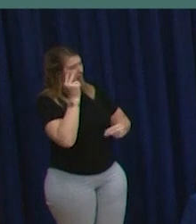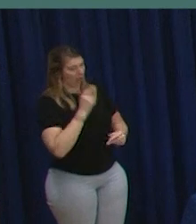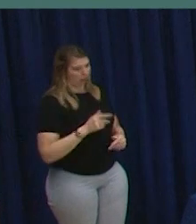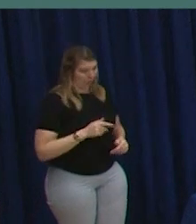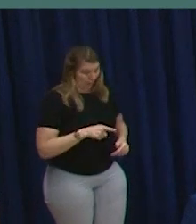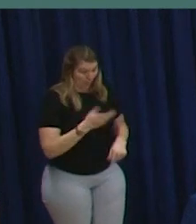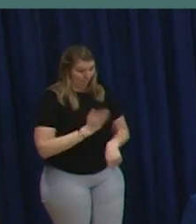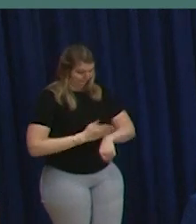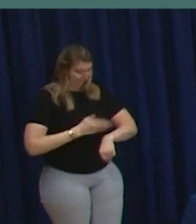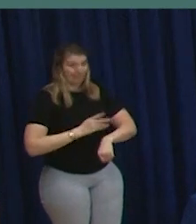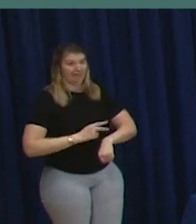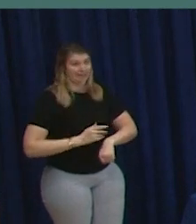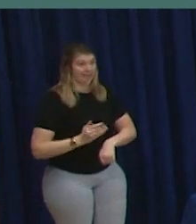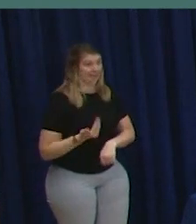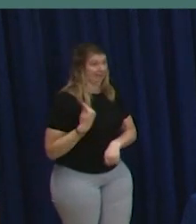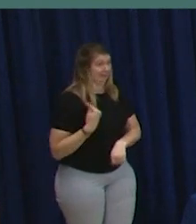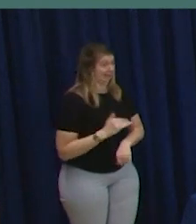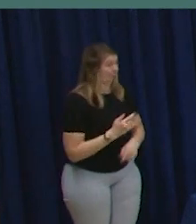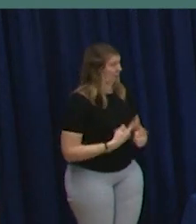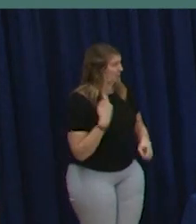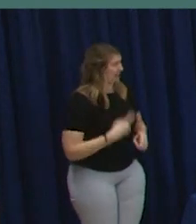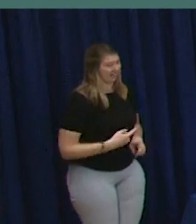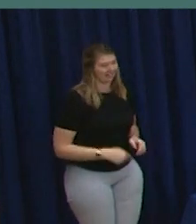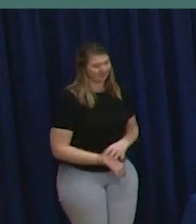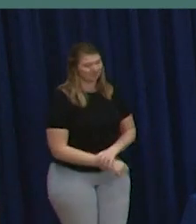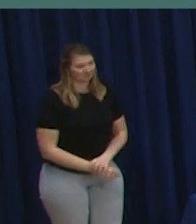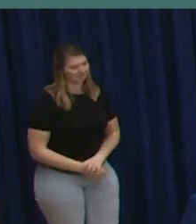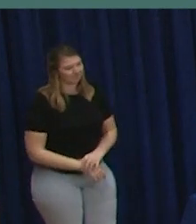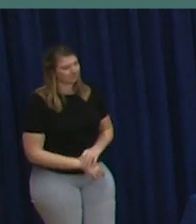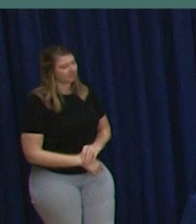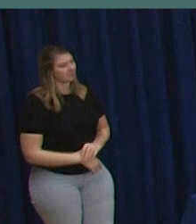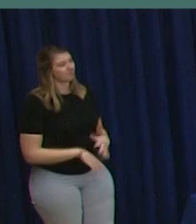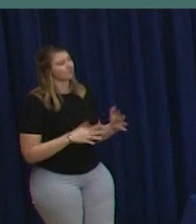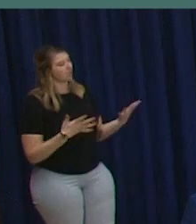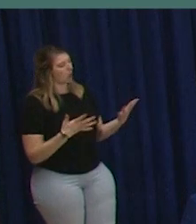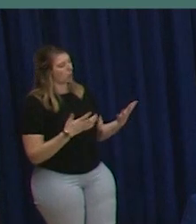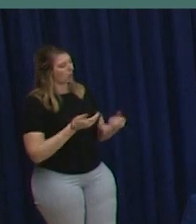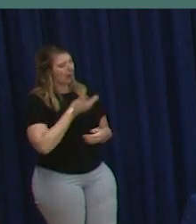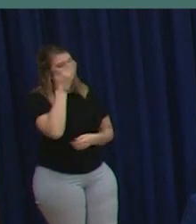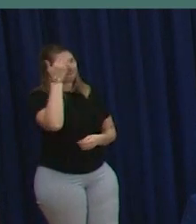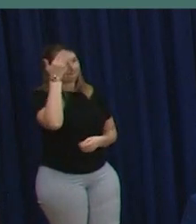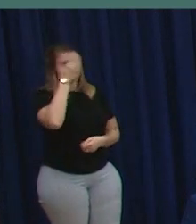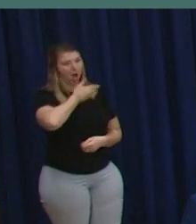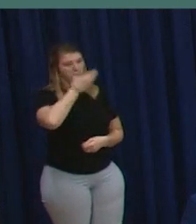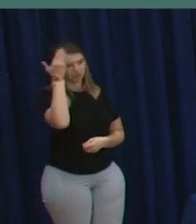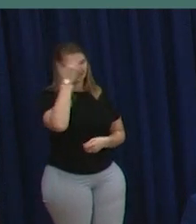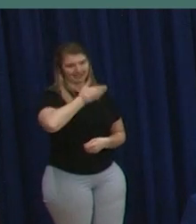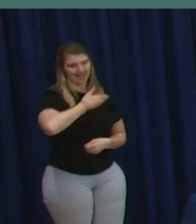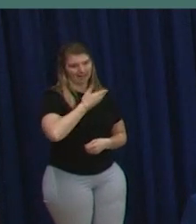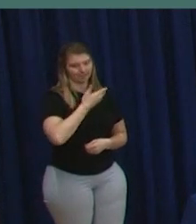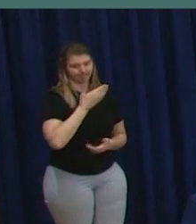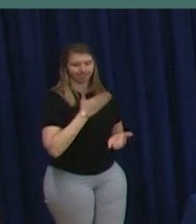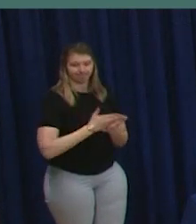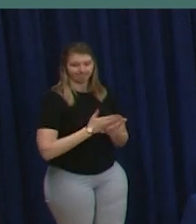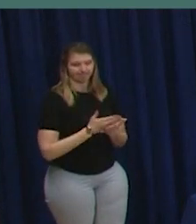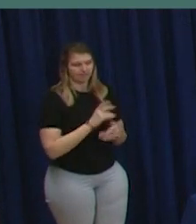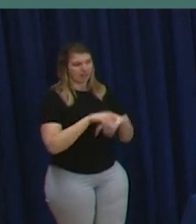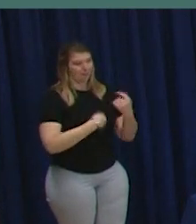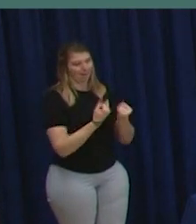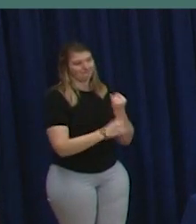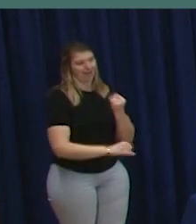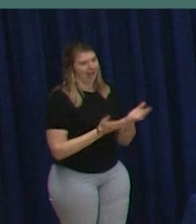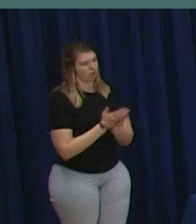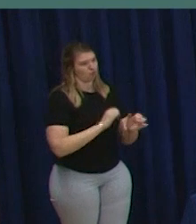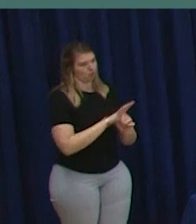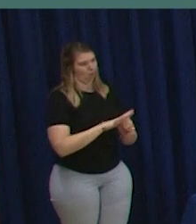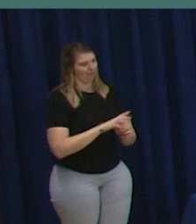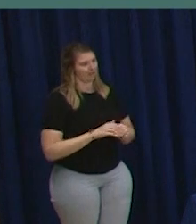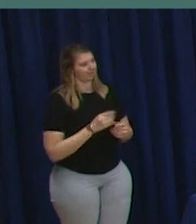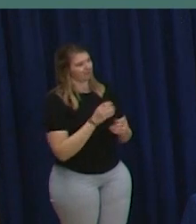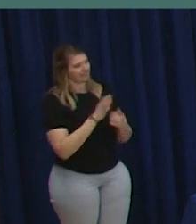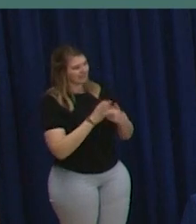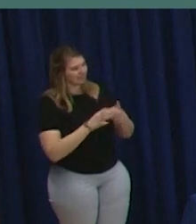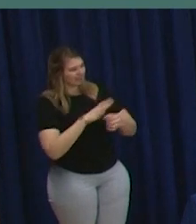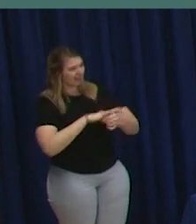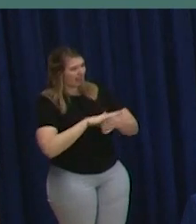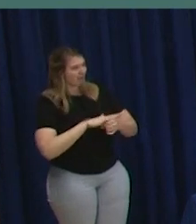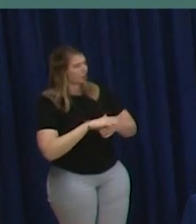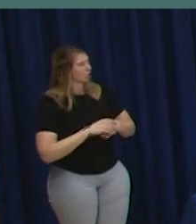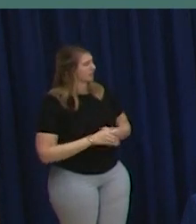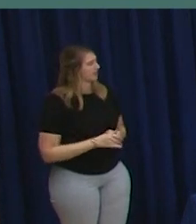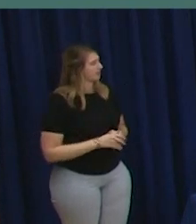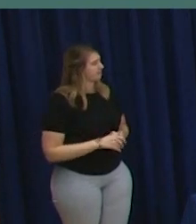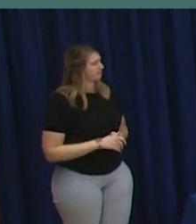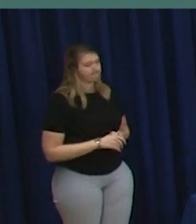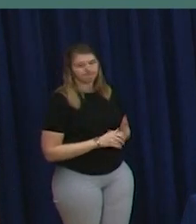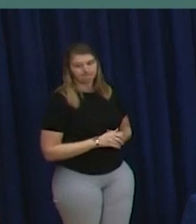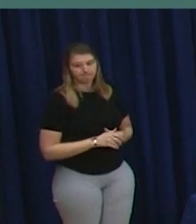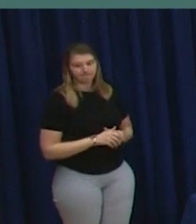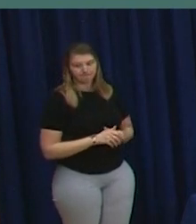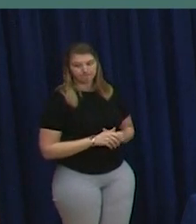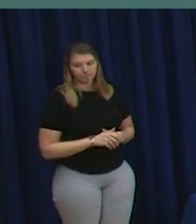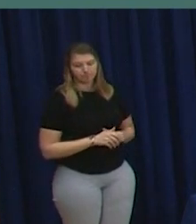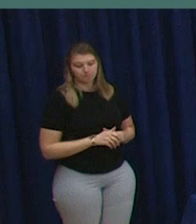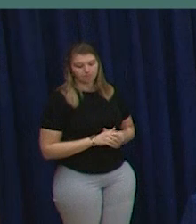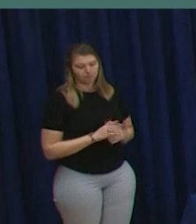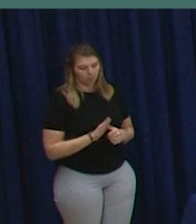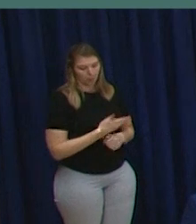does that go so quickly? So, the idea of masking fails at certain levels skipping that bit, okay so